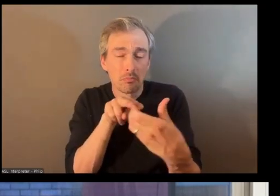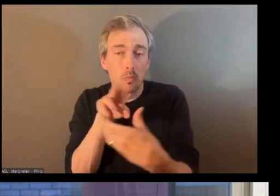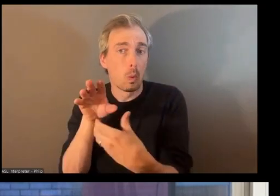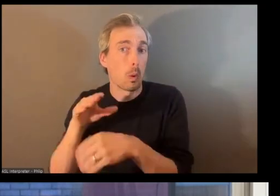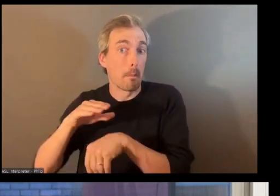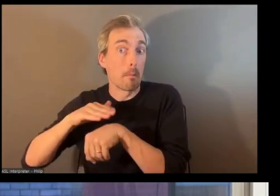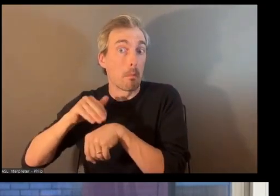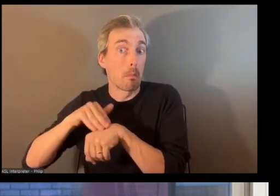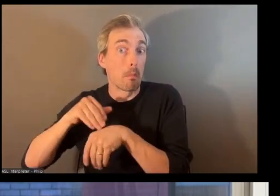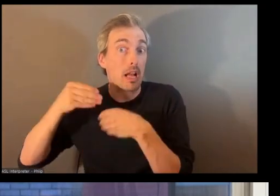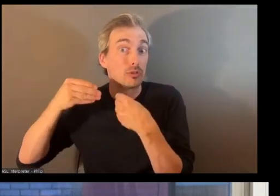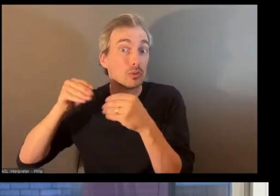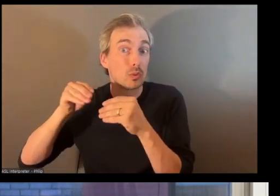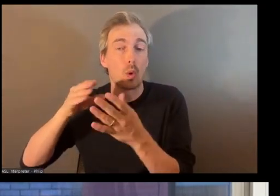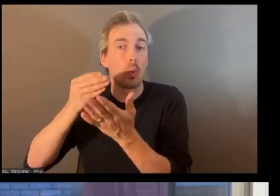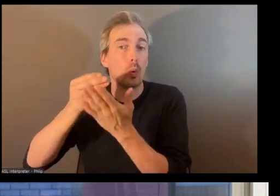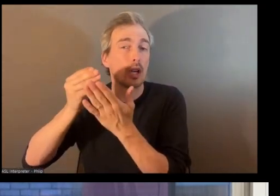I don't want to have any fish in my cat's food.